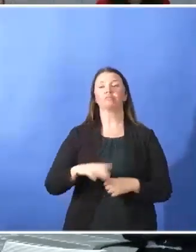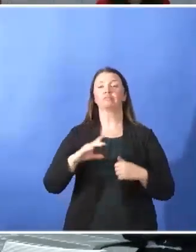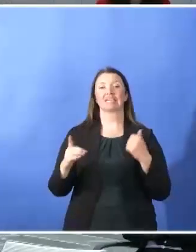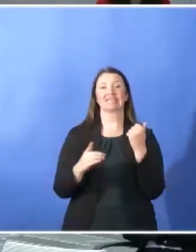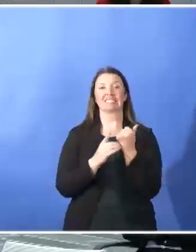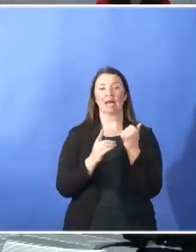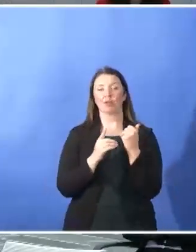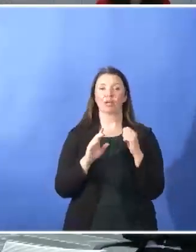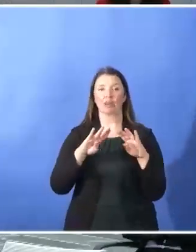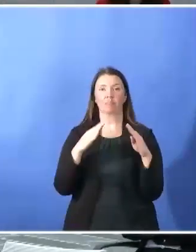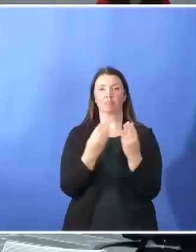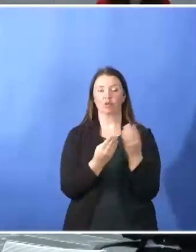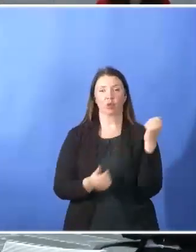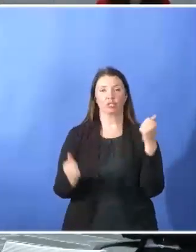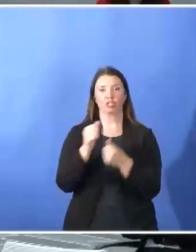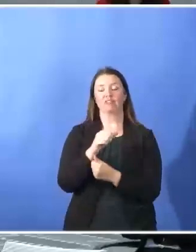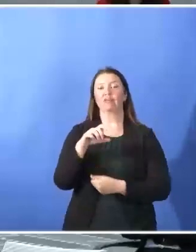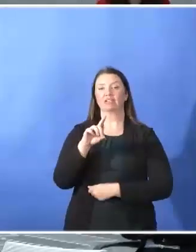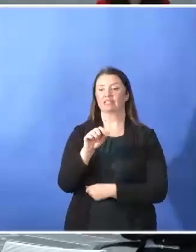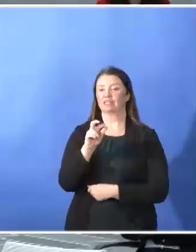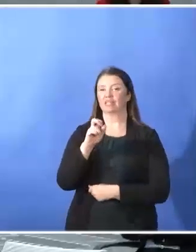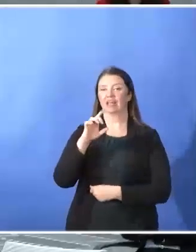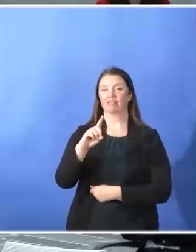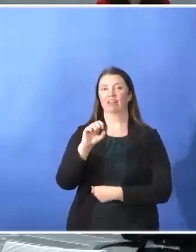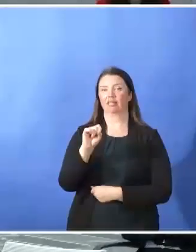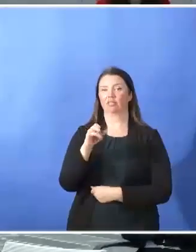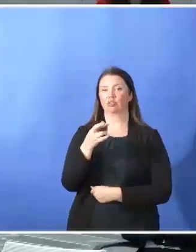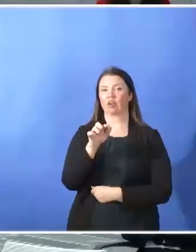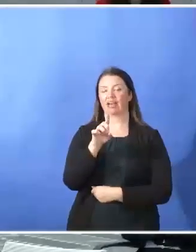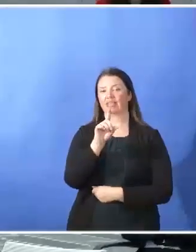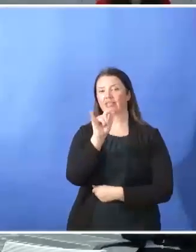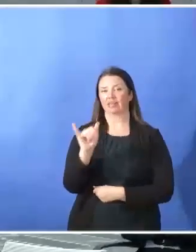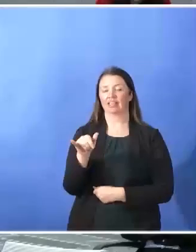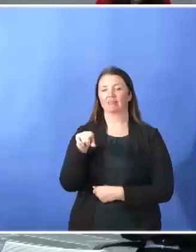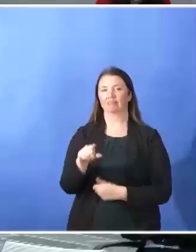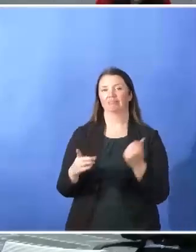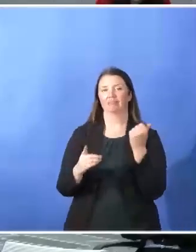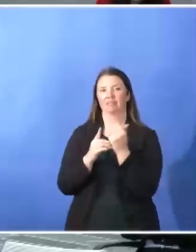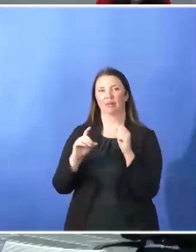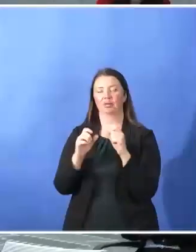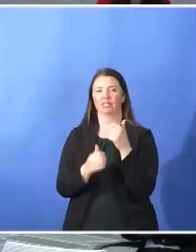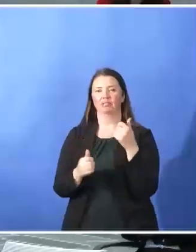BUREAU CHIEF, DAVID SERETSKI, AND CHRIS FIDELI.